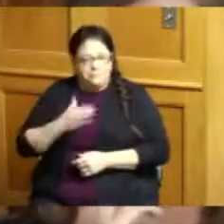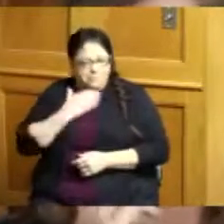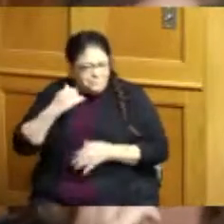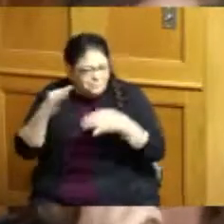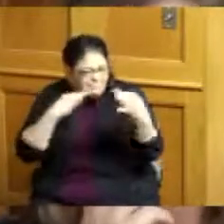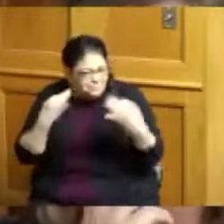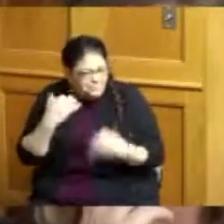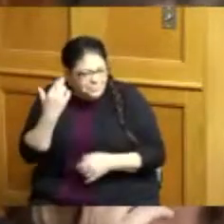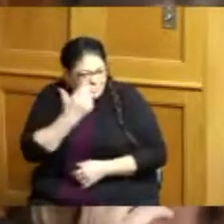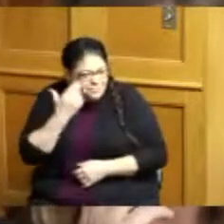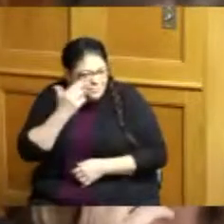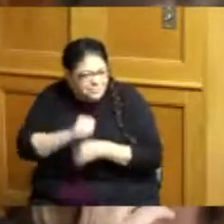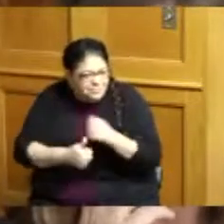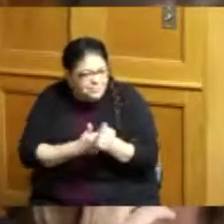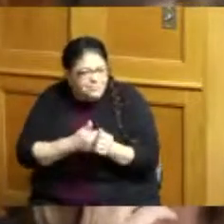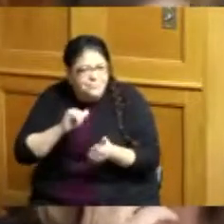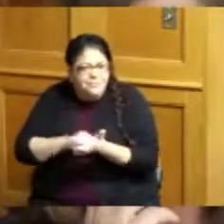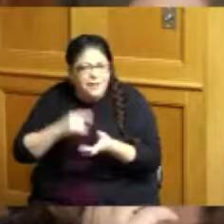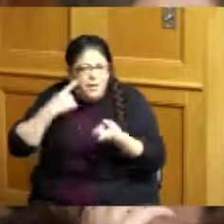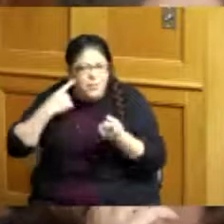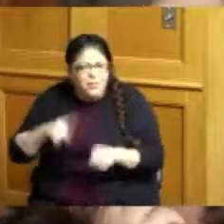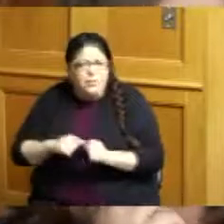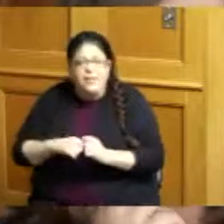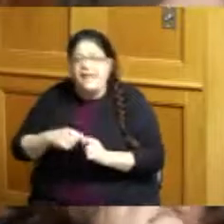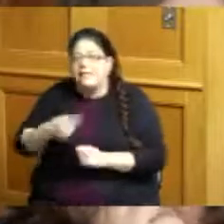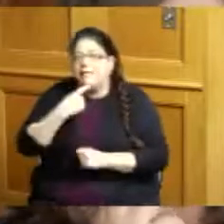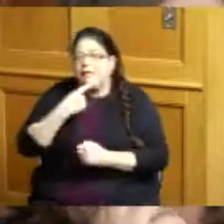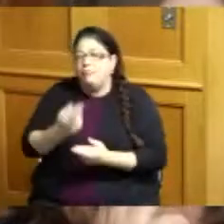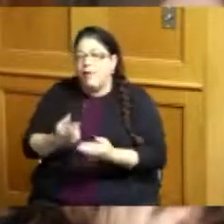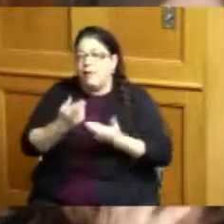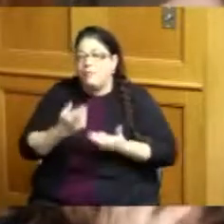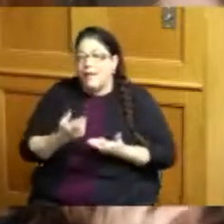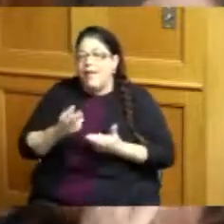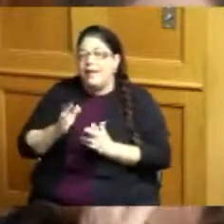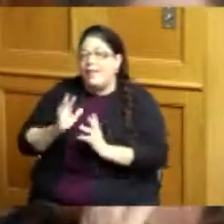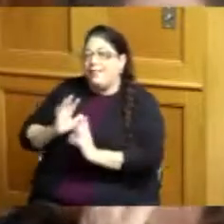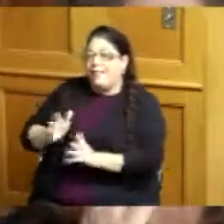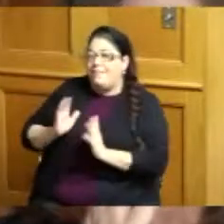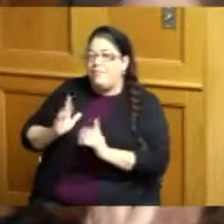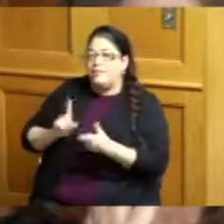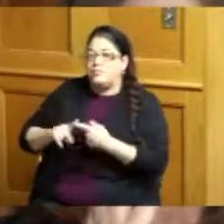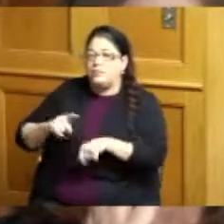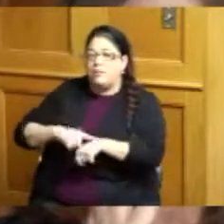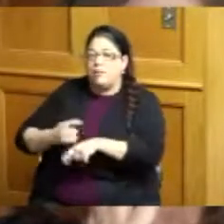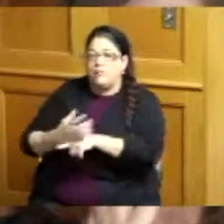behind the agreement that they recommended which was leaving it as is and what he explained to